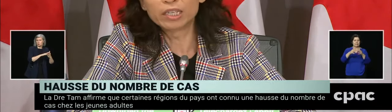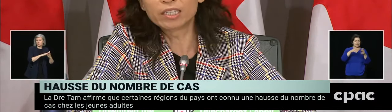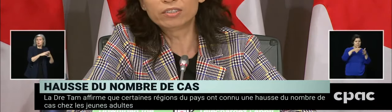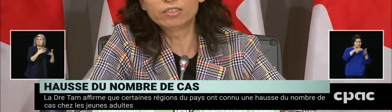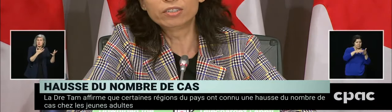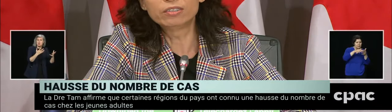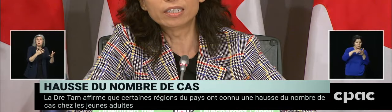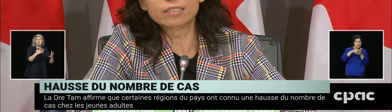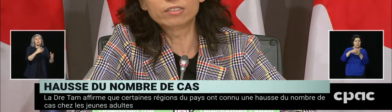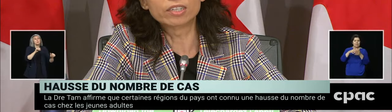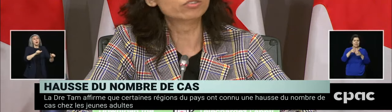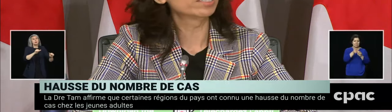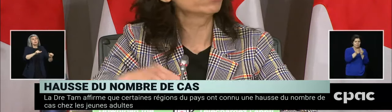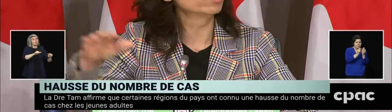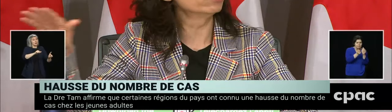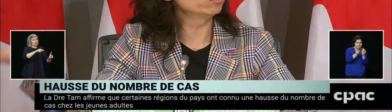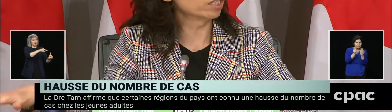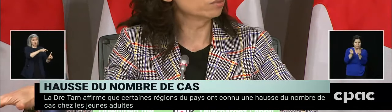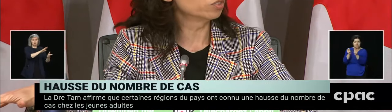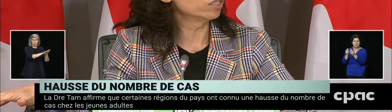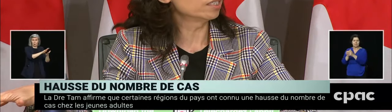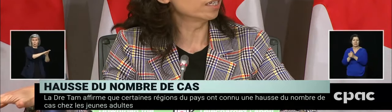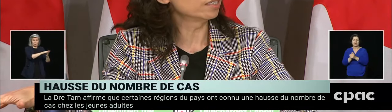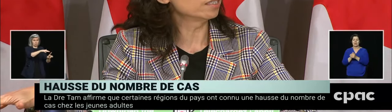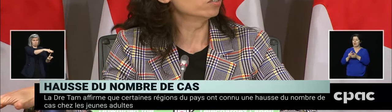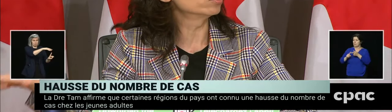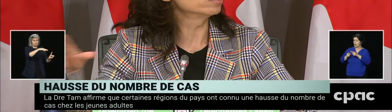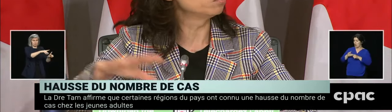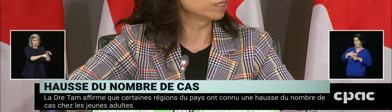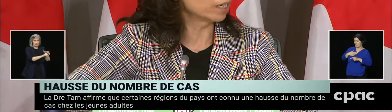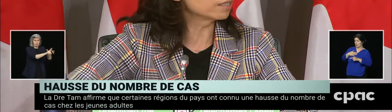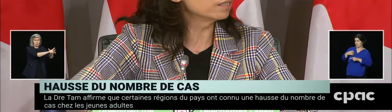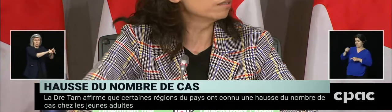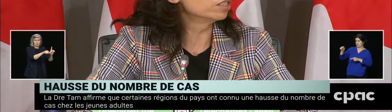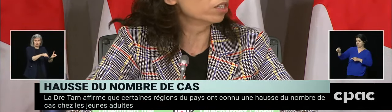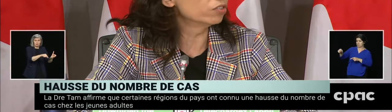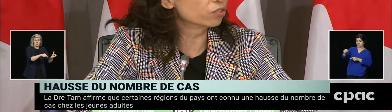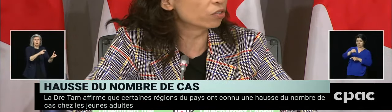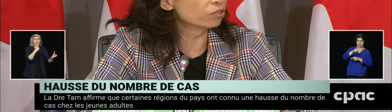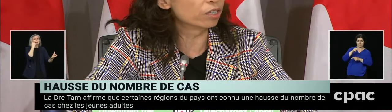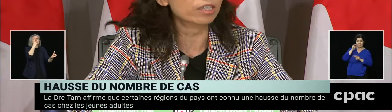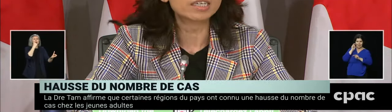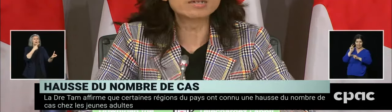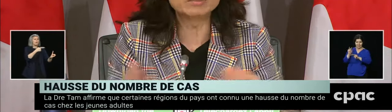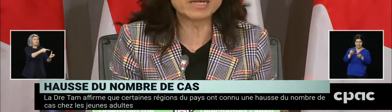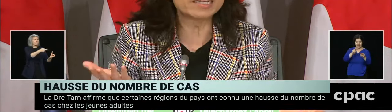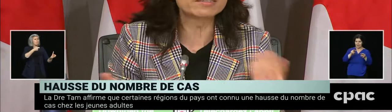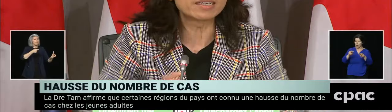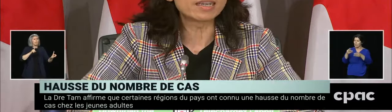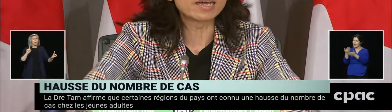COMMUNITY. IF SOMETHING ELSE IS DRIVING THE OUTBREAKS, THE MOST IMPORTANT THING TO DO IS TO ADDRESS THOSE